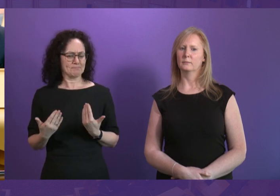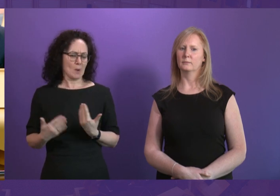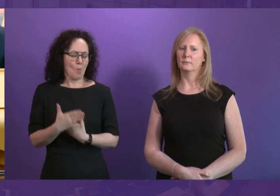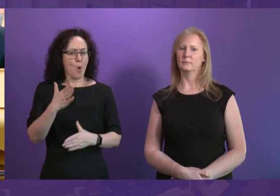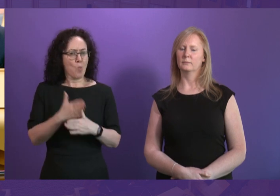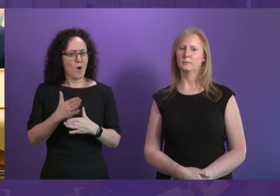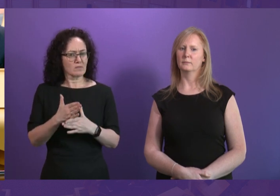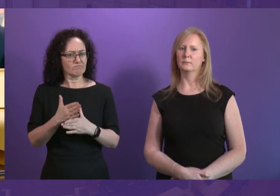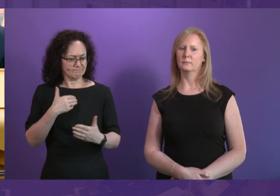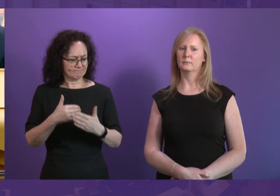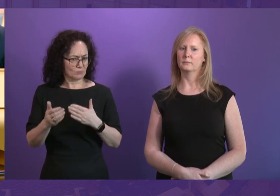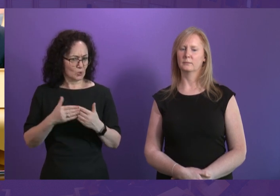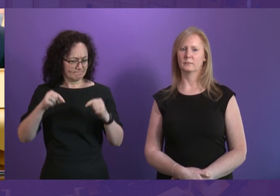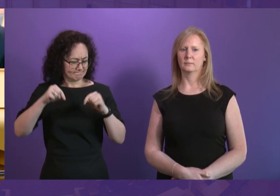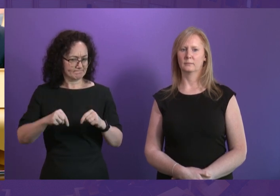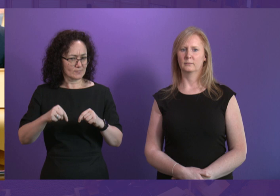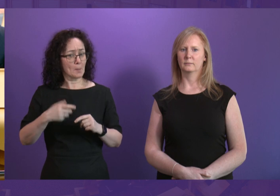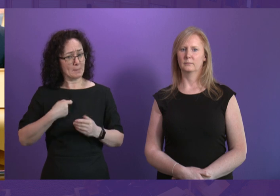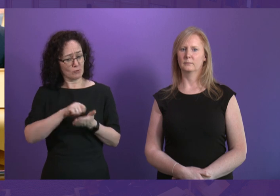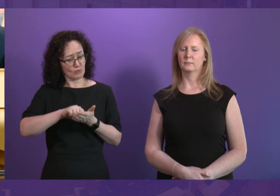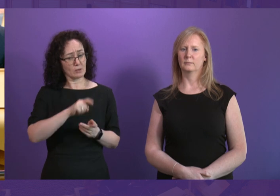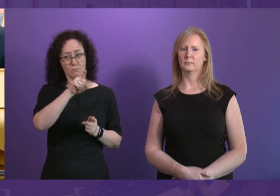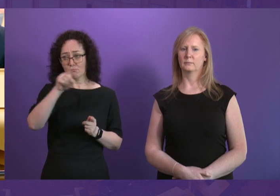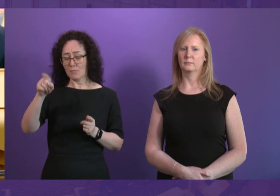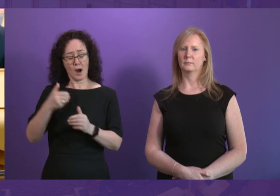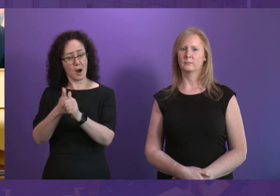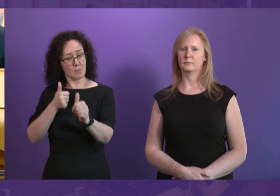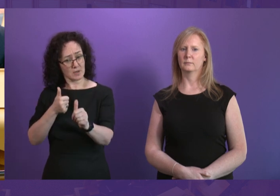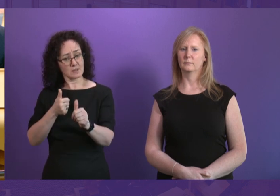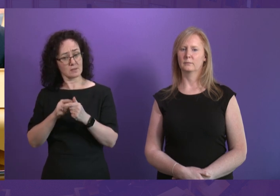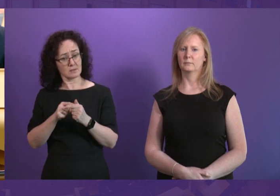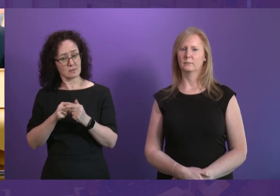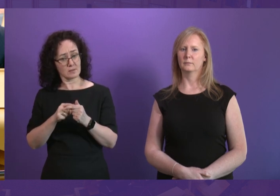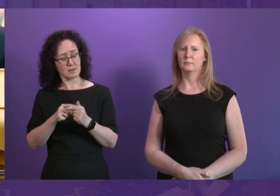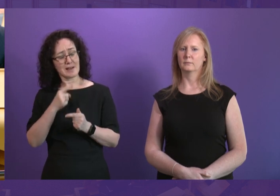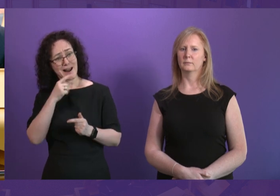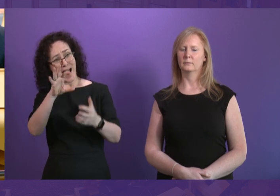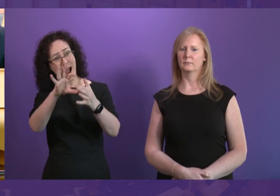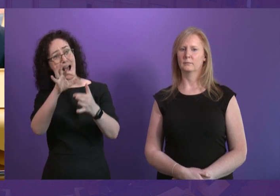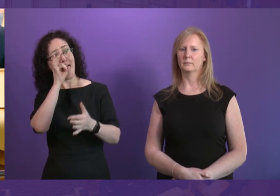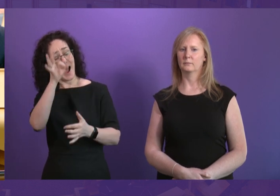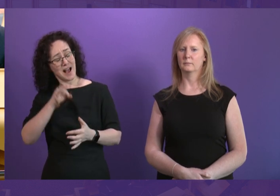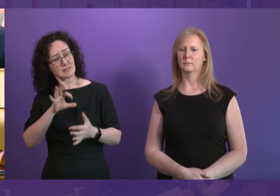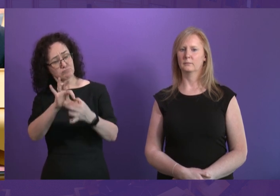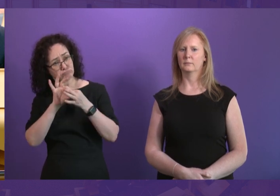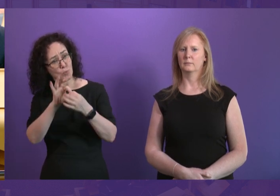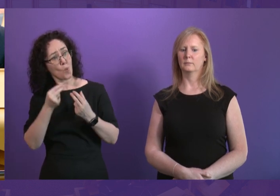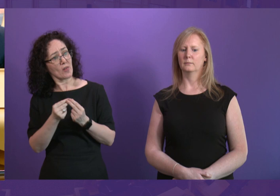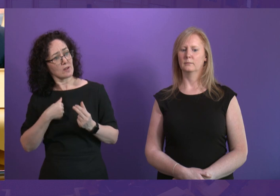written to the chief executive officers of the big six energy companies, urging them to build on that action and inviting them to engage with us on how we can support more people.